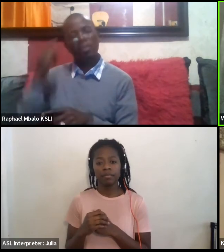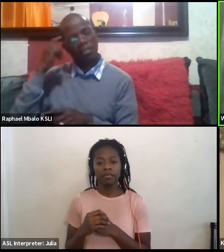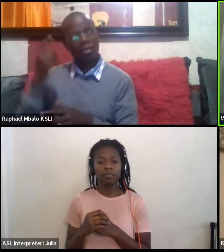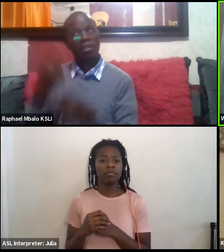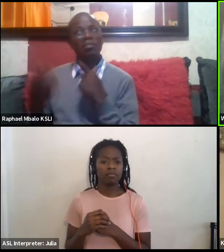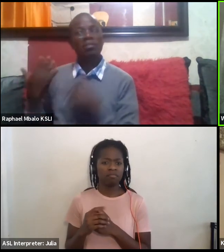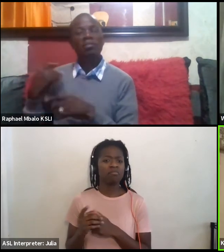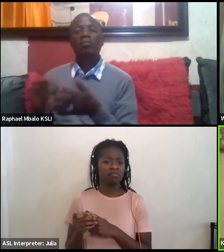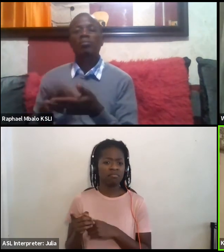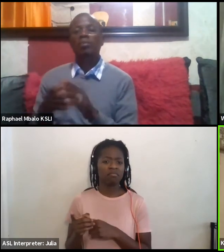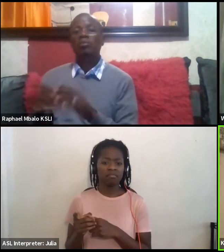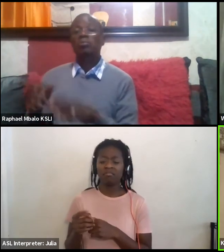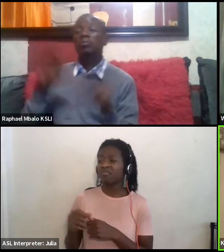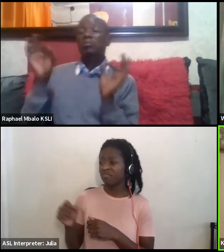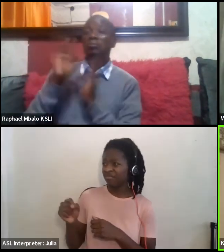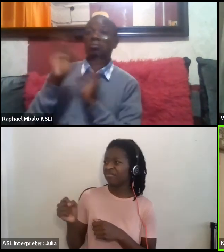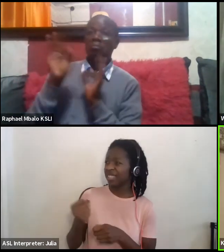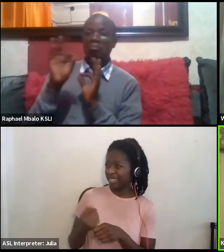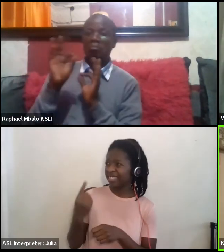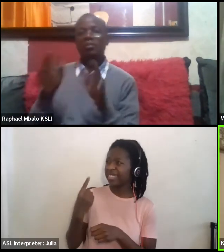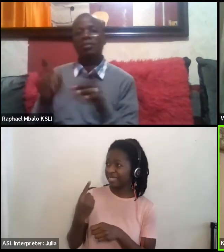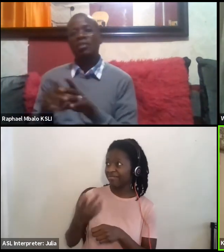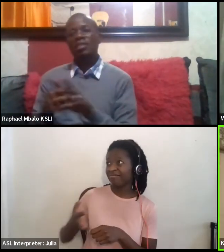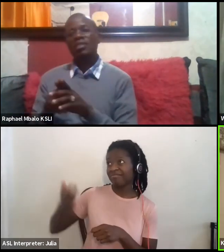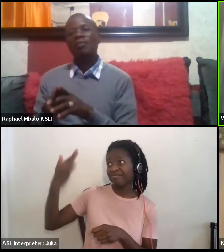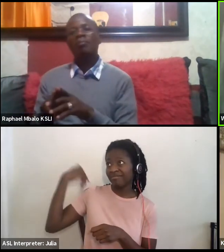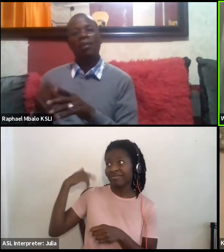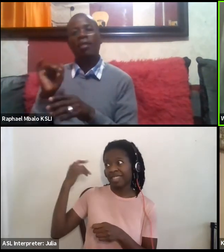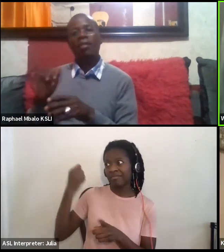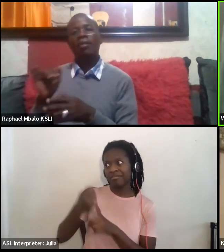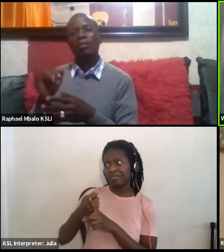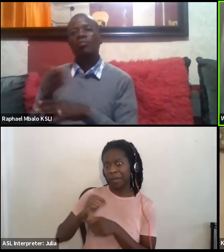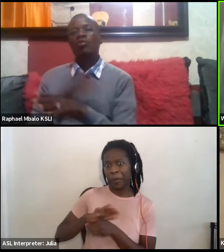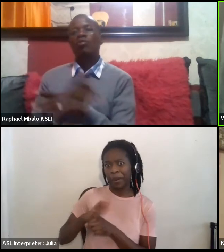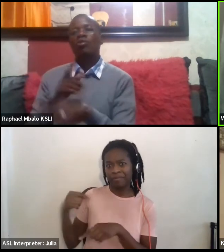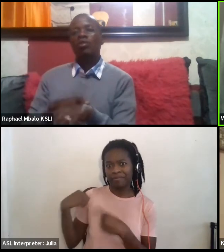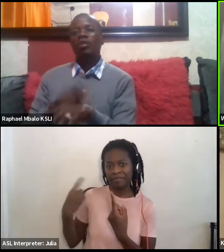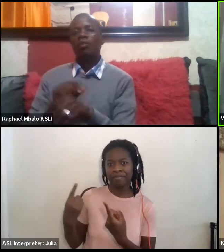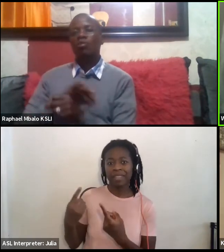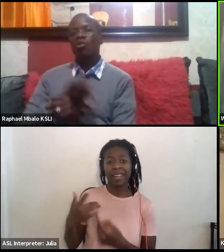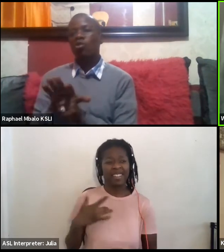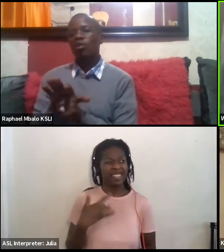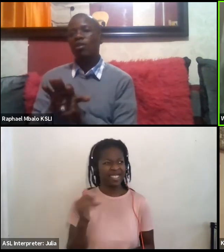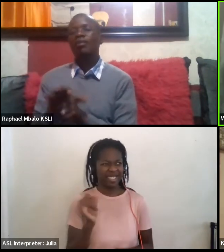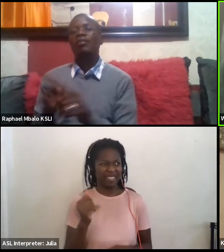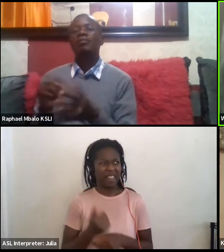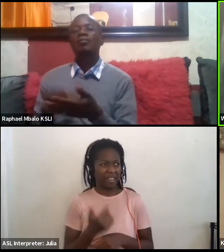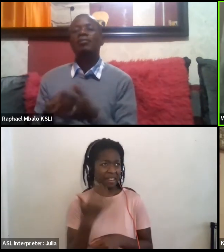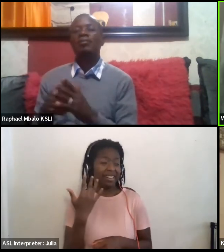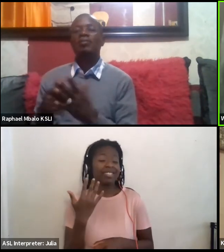Feels like ages ago cause Corona virus. Right? Yeah, I was like, it's been five years. No, it's just been a year.